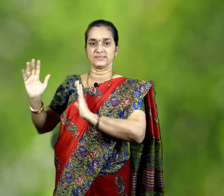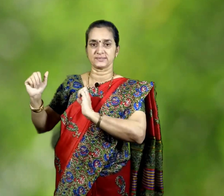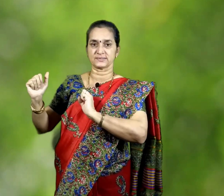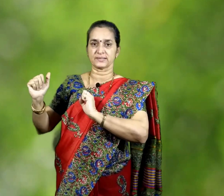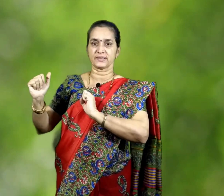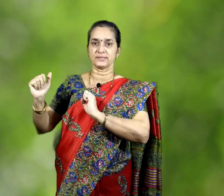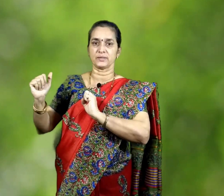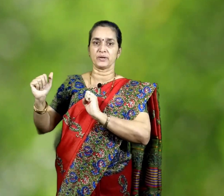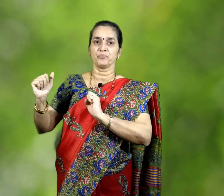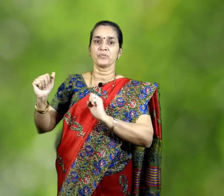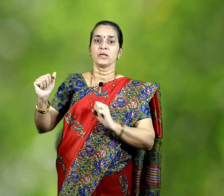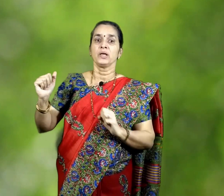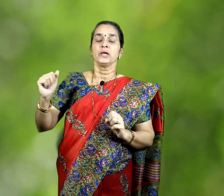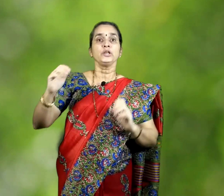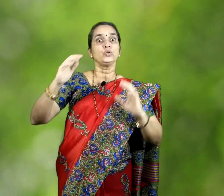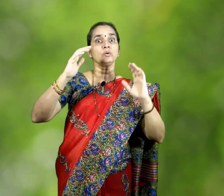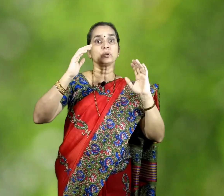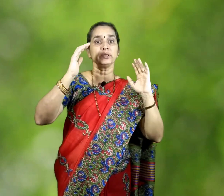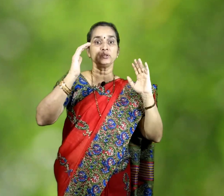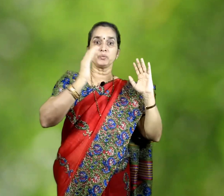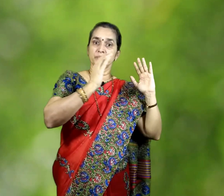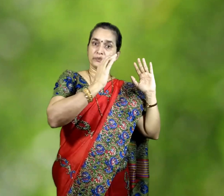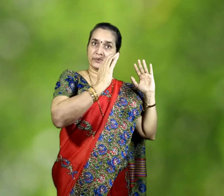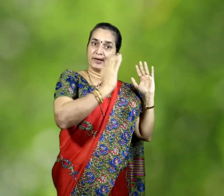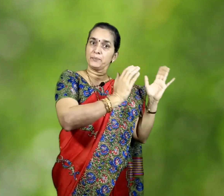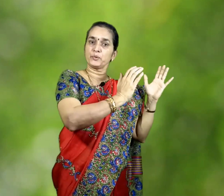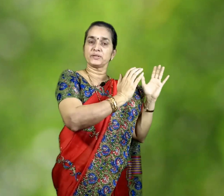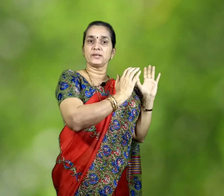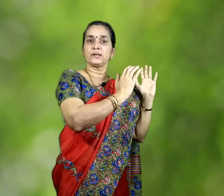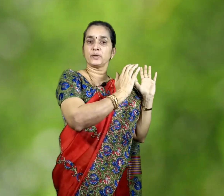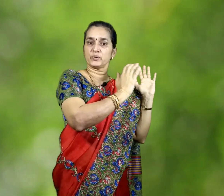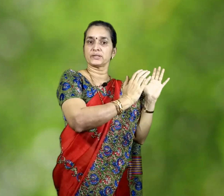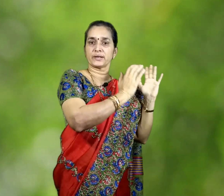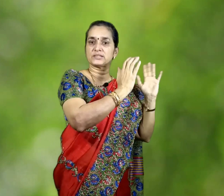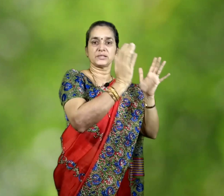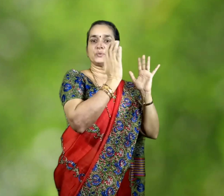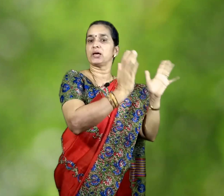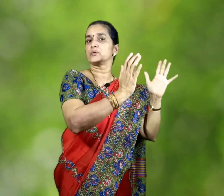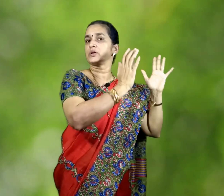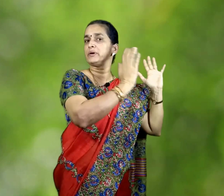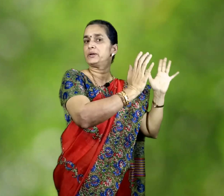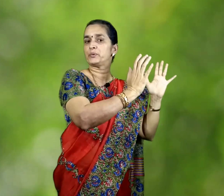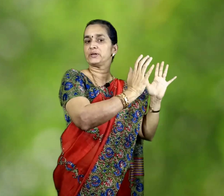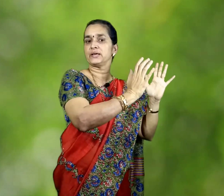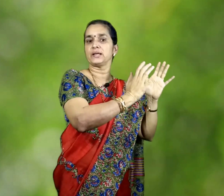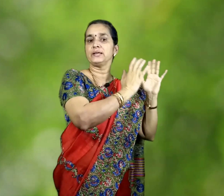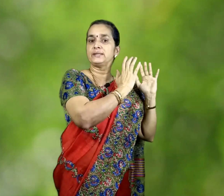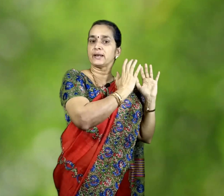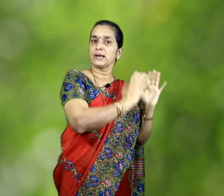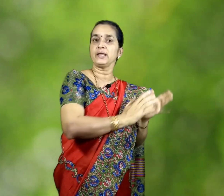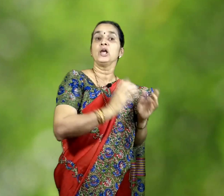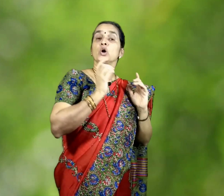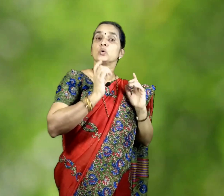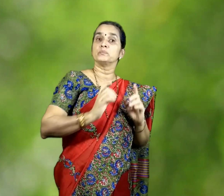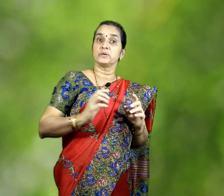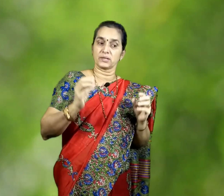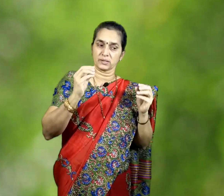and therefore called KFD(Kyasanur forest disease) It also affected Bandipur national park forest area